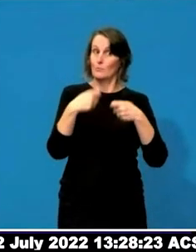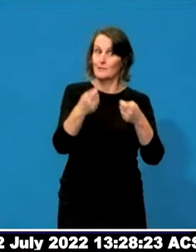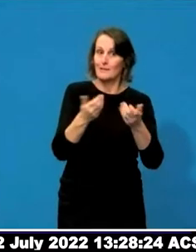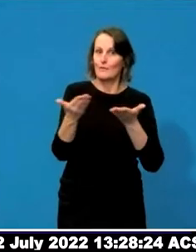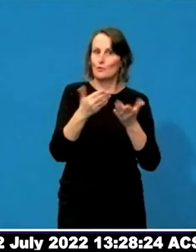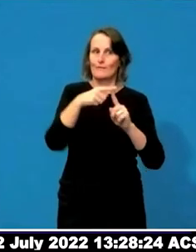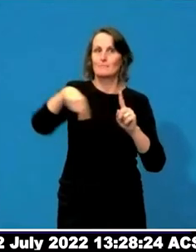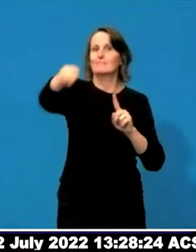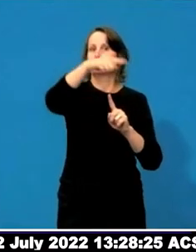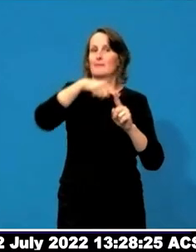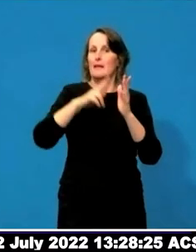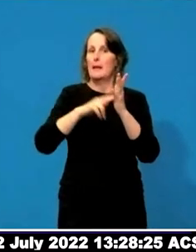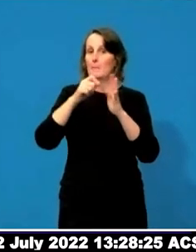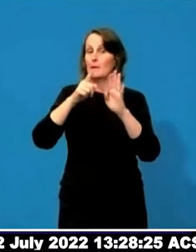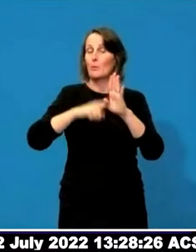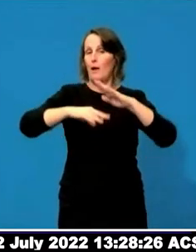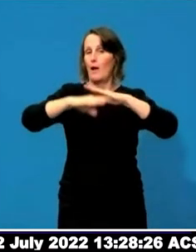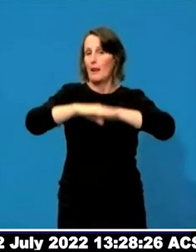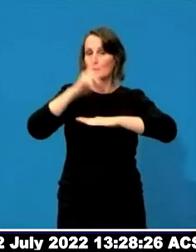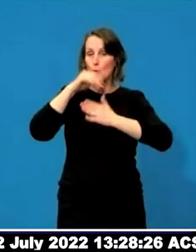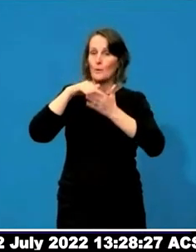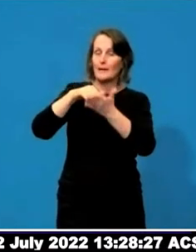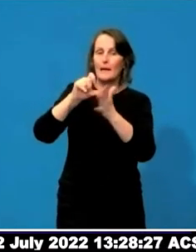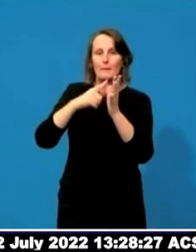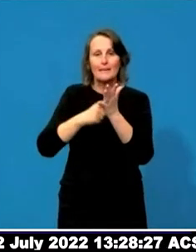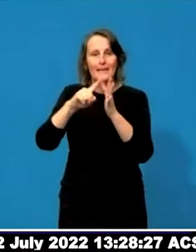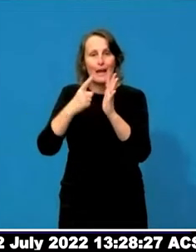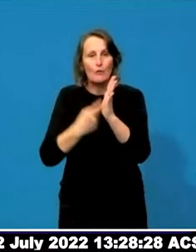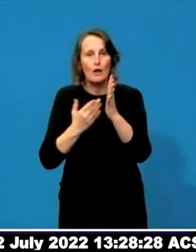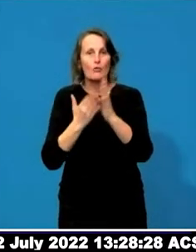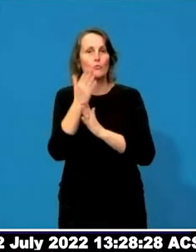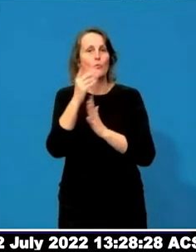and we're able to help carers through ICSS funding.